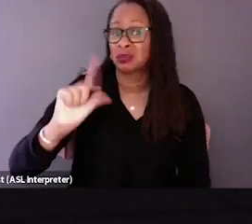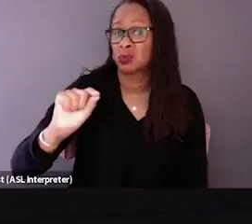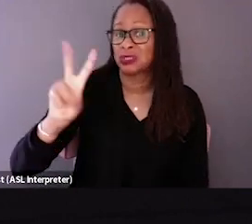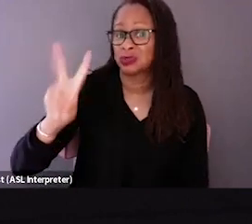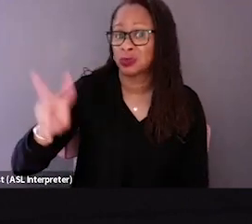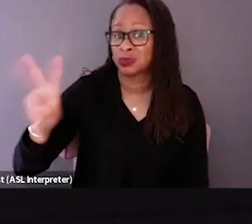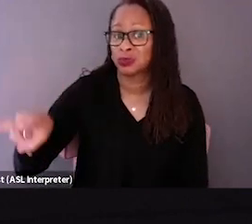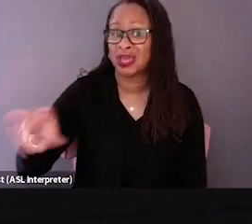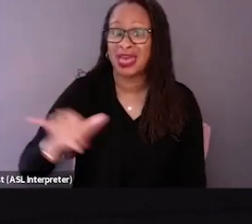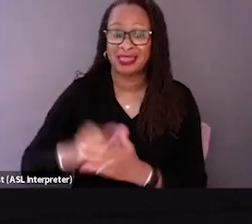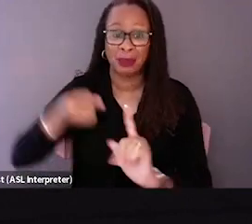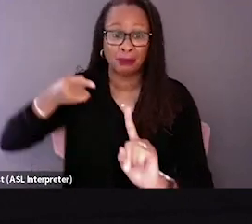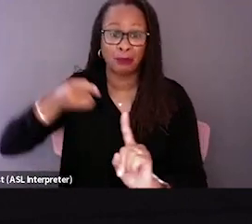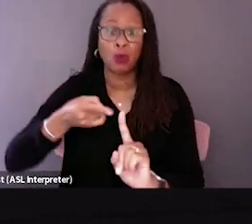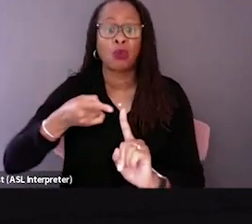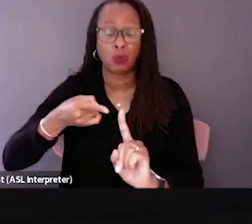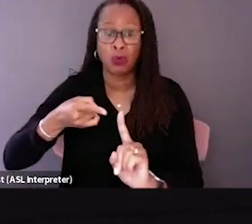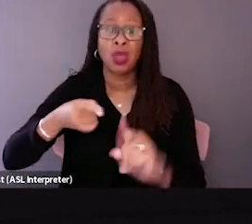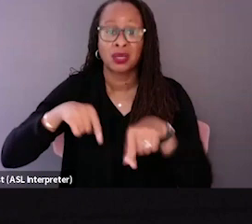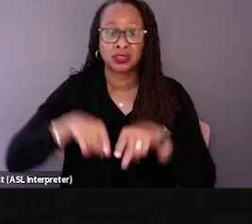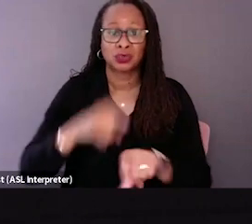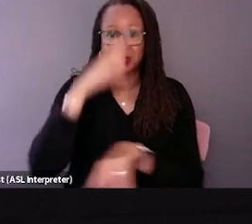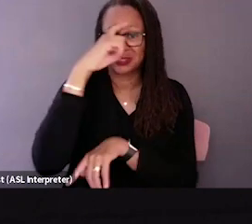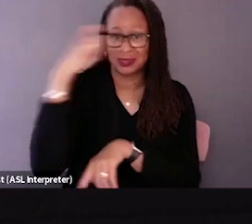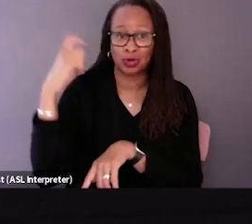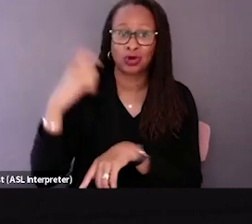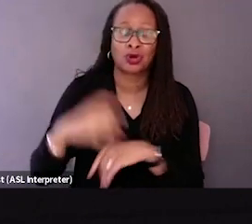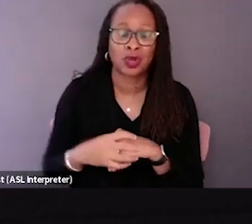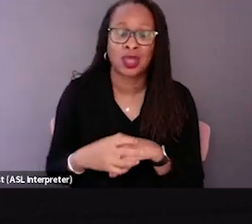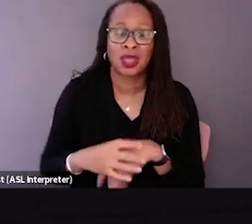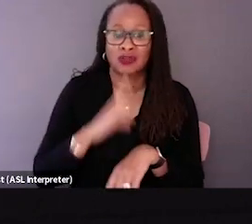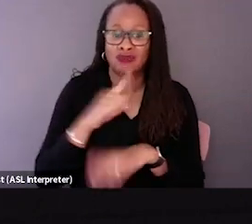So by that point, you know, over the summer when we were really, really deep into the edit,